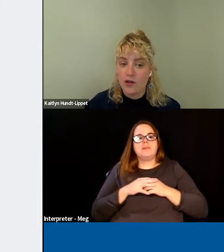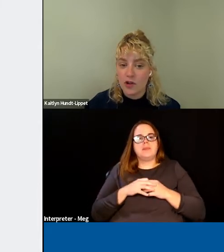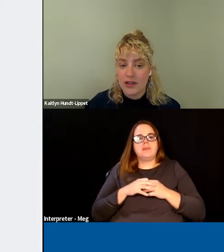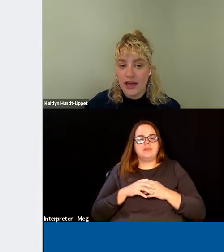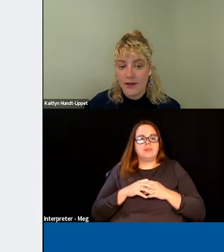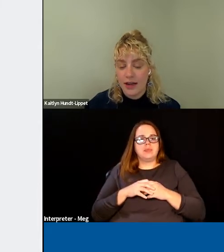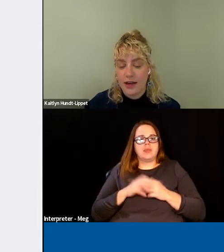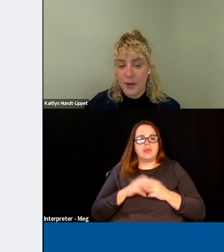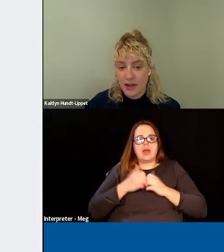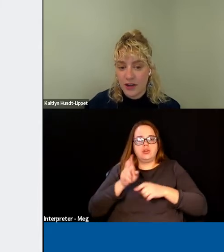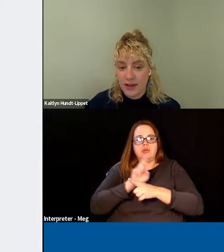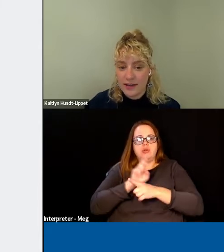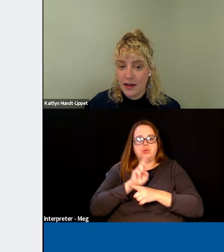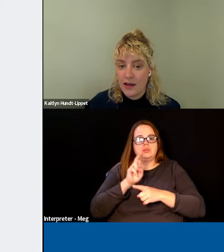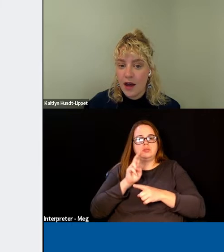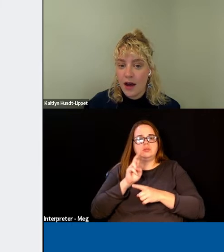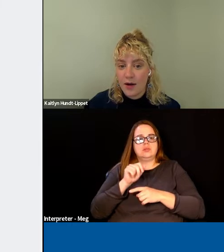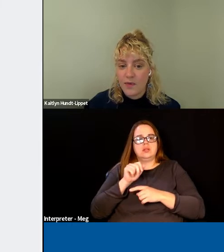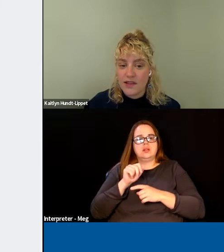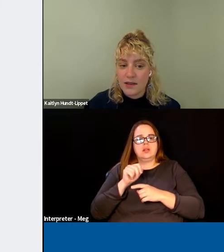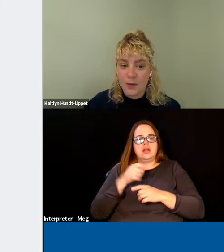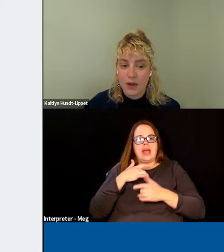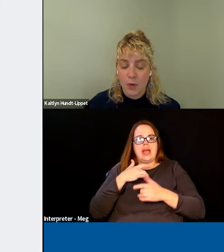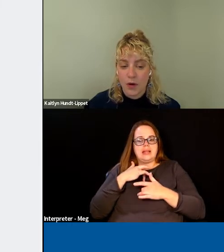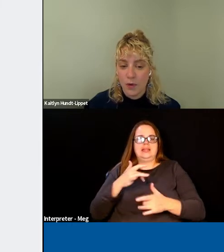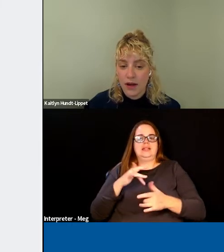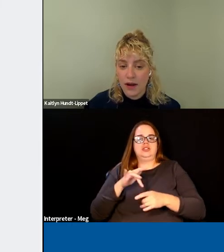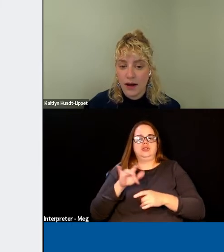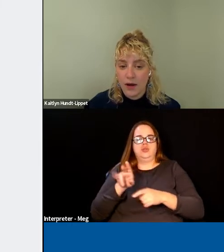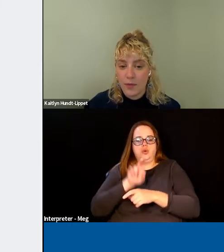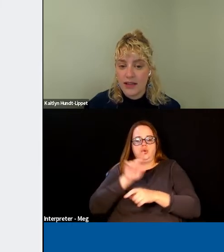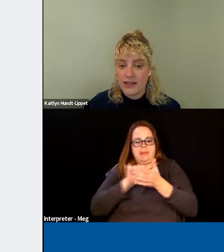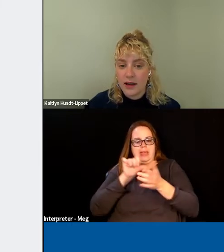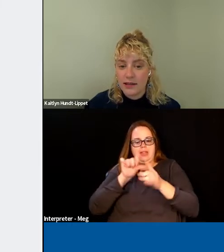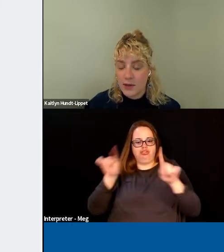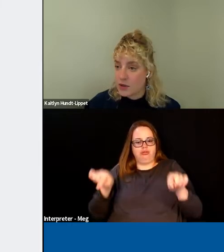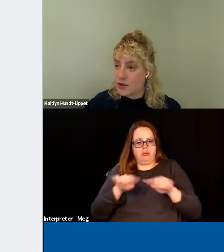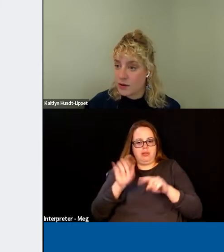How do you usually navigate a page like this? This is a really important one, because especially